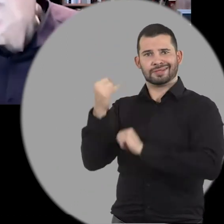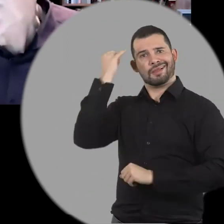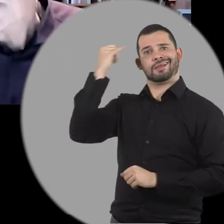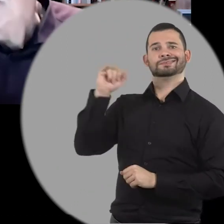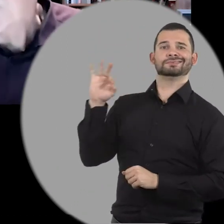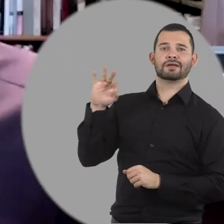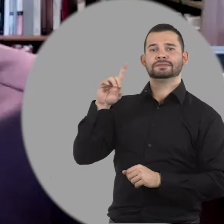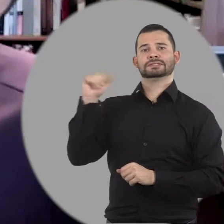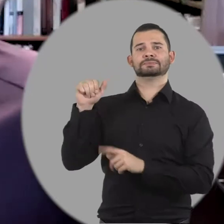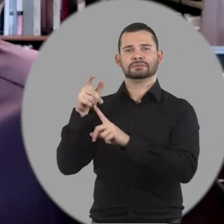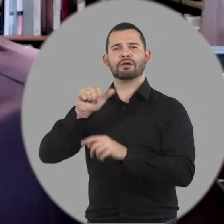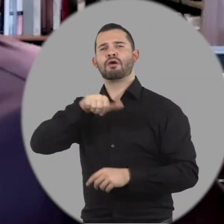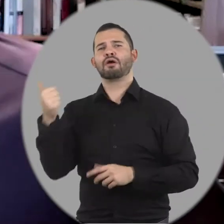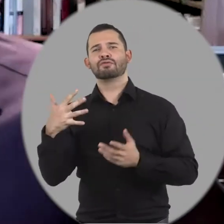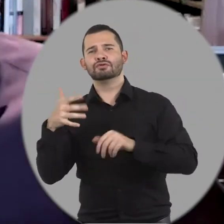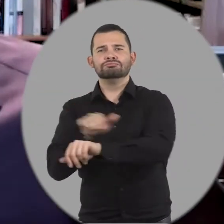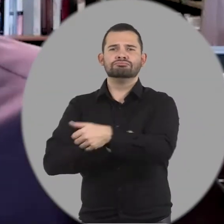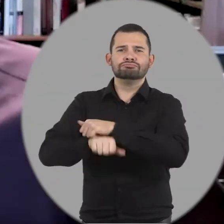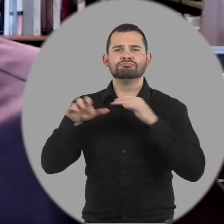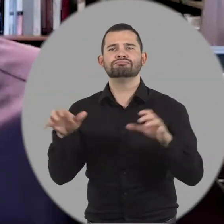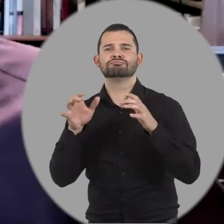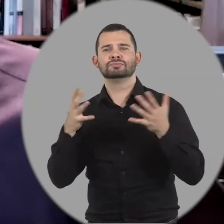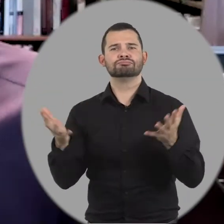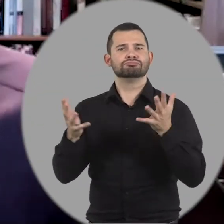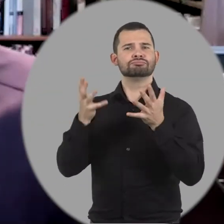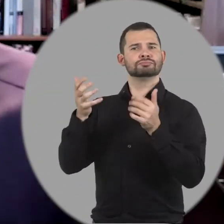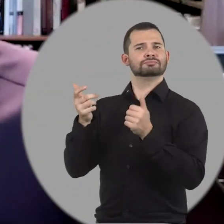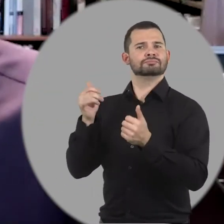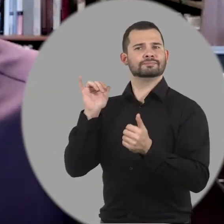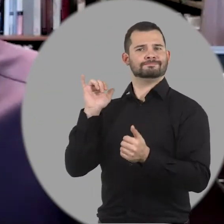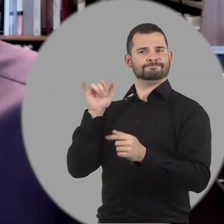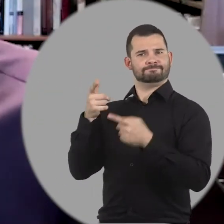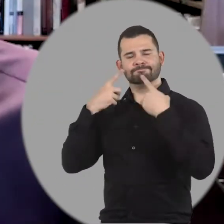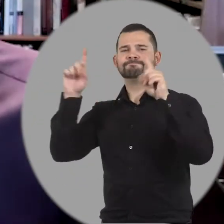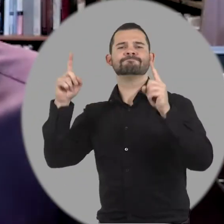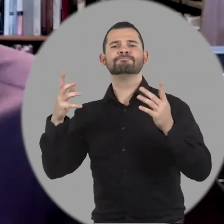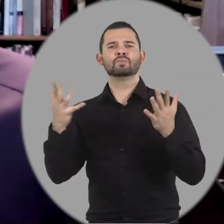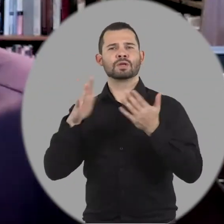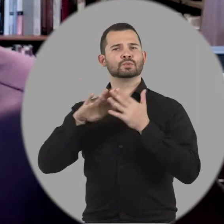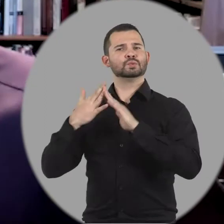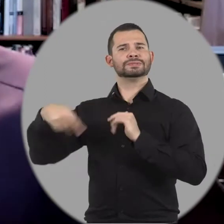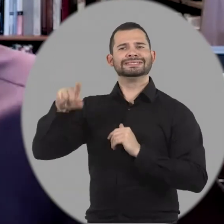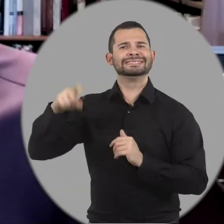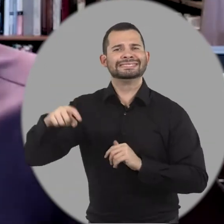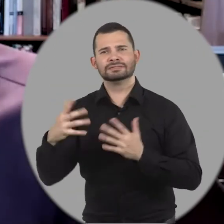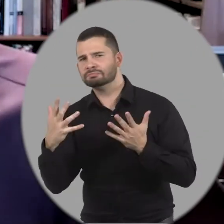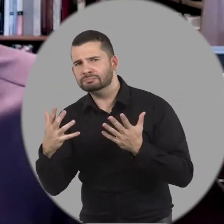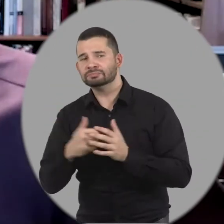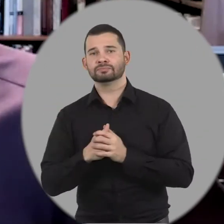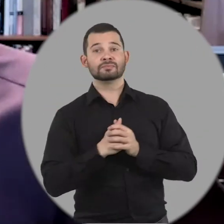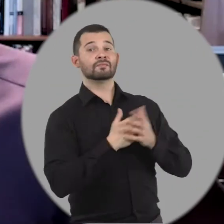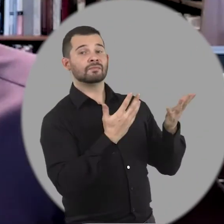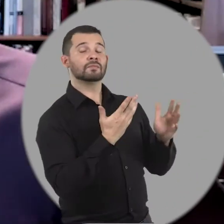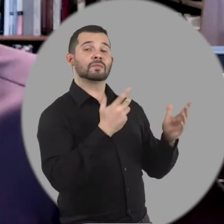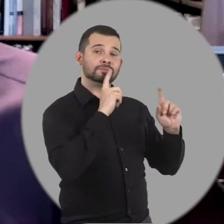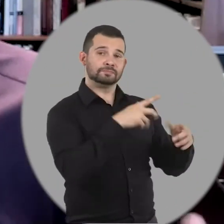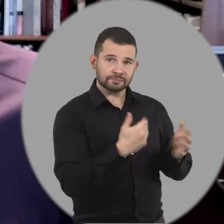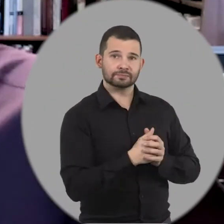Well, with that sense of power, we can begin to think about how we can take charge of the process,